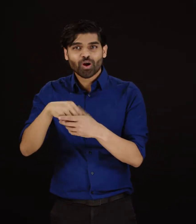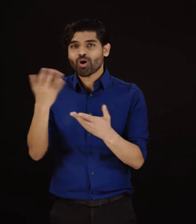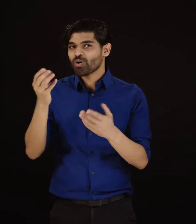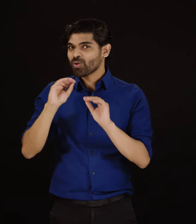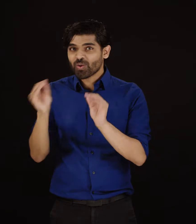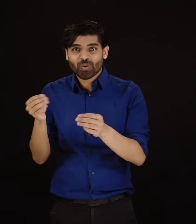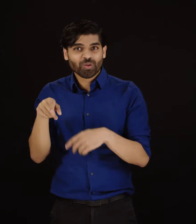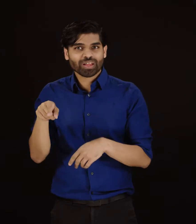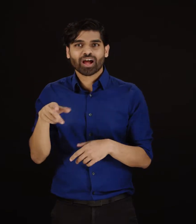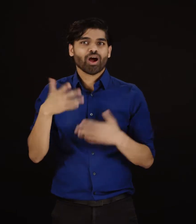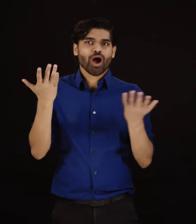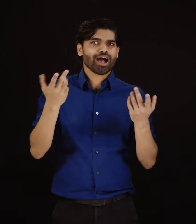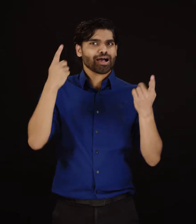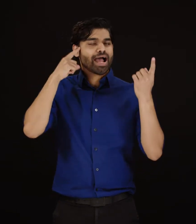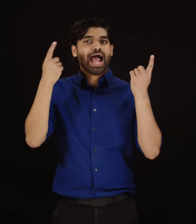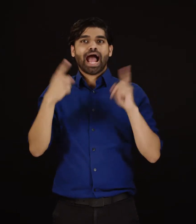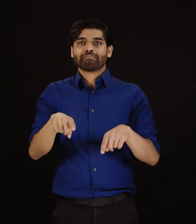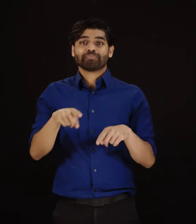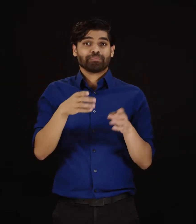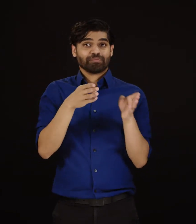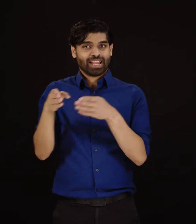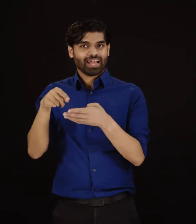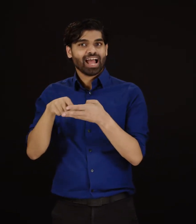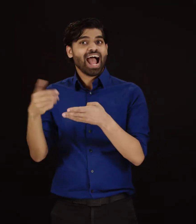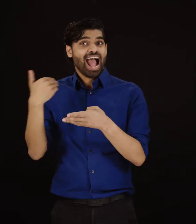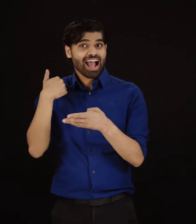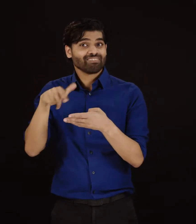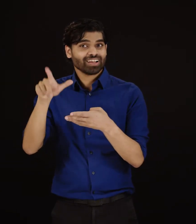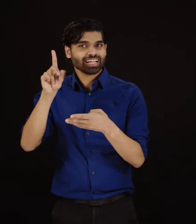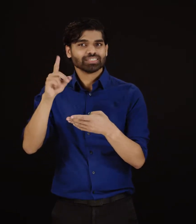service provider and plan they can be as big as all of Canada, or